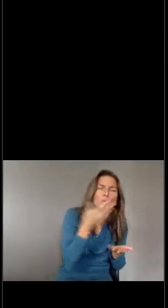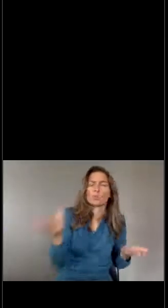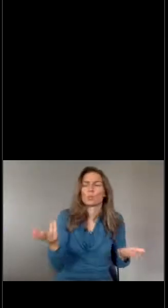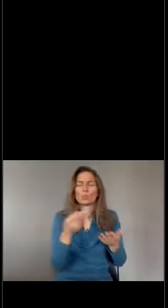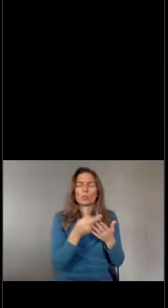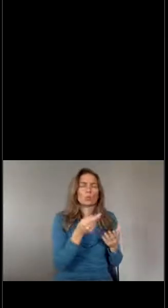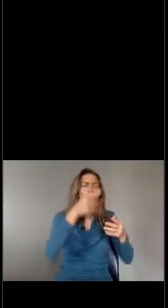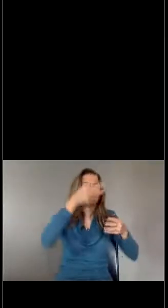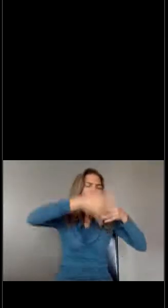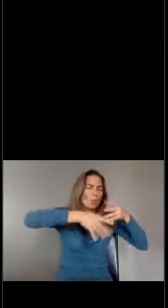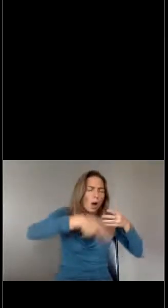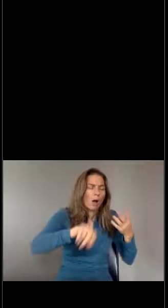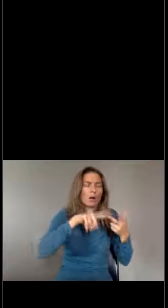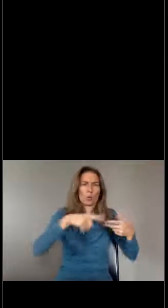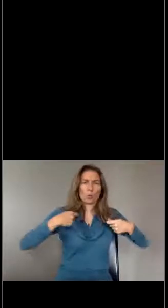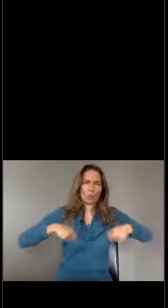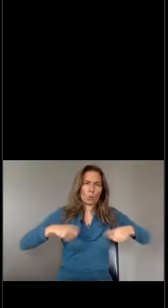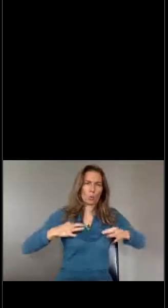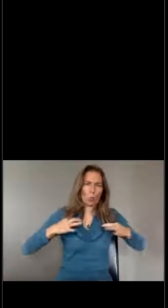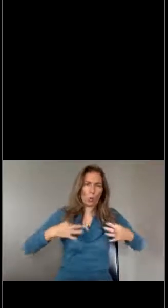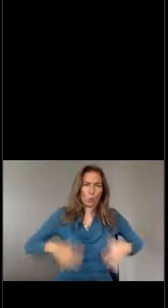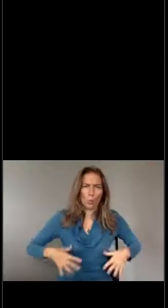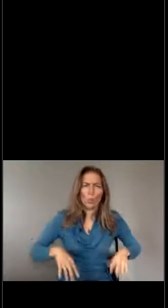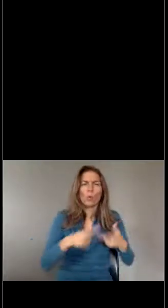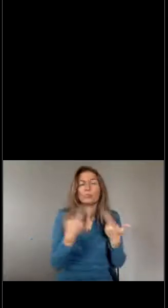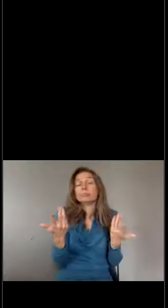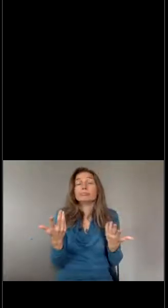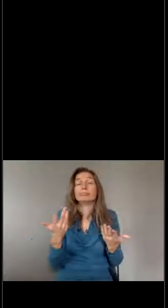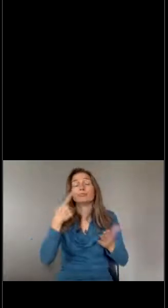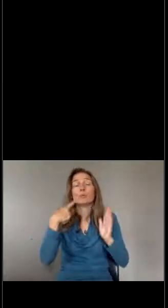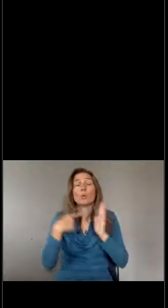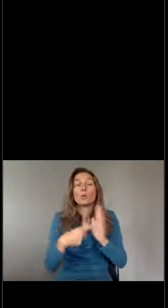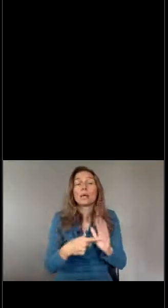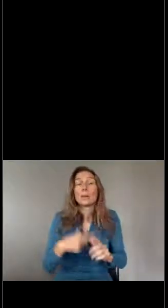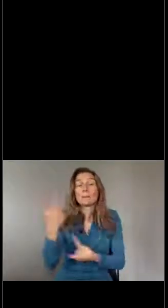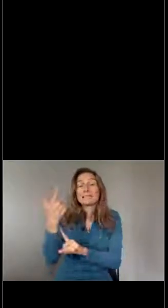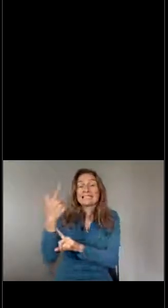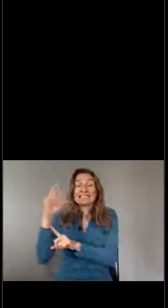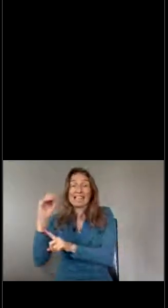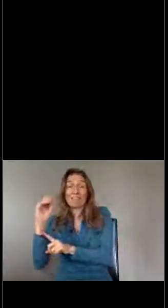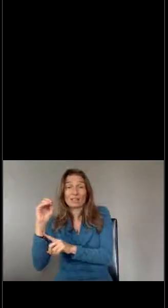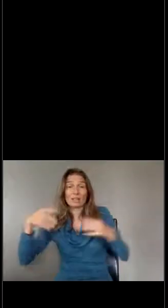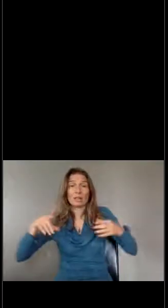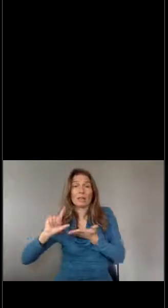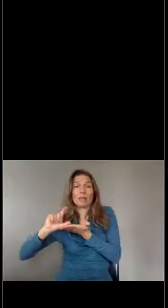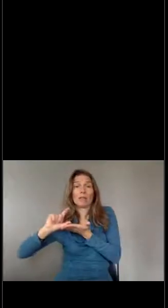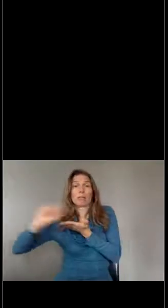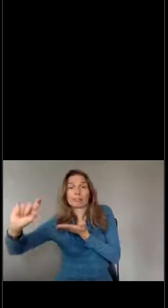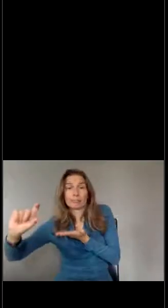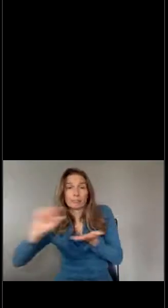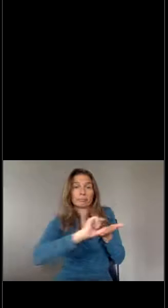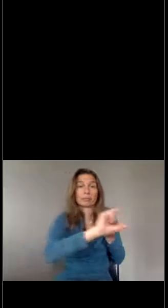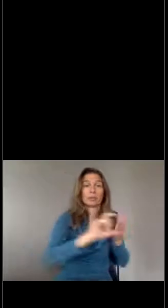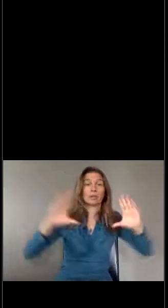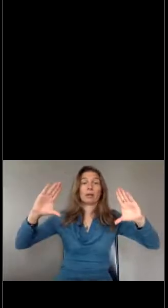And let's say those come to about $70 per month. However, John also has additional costs he must need,